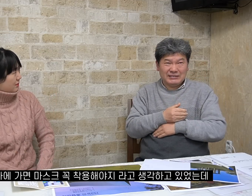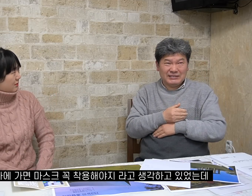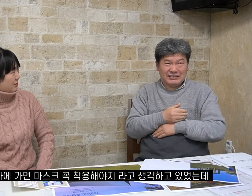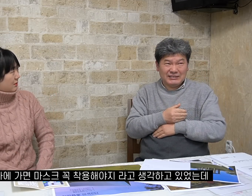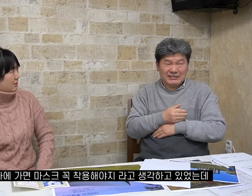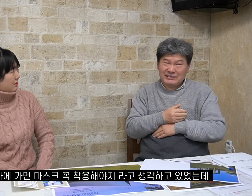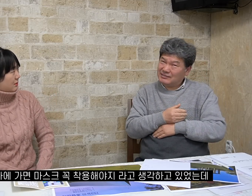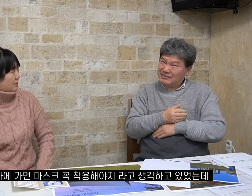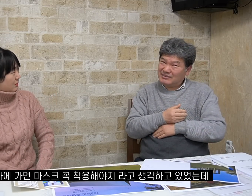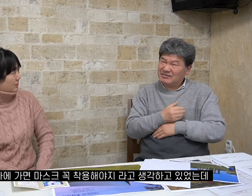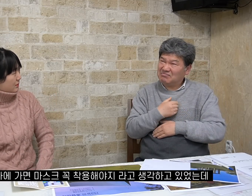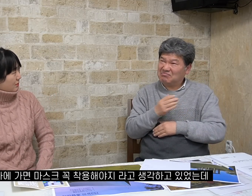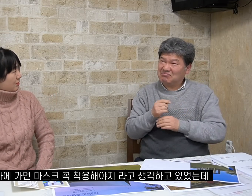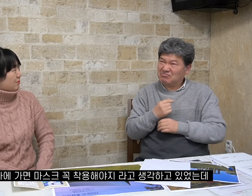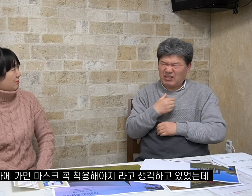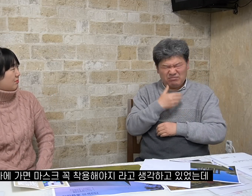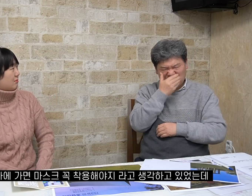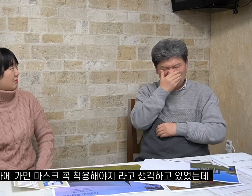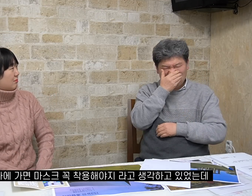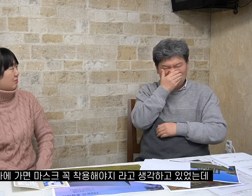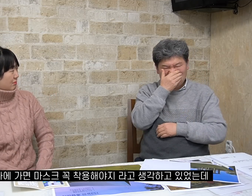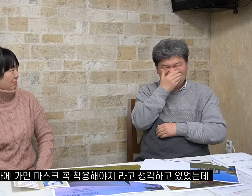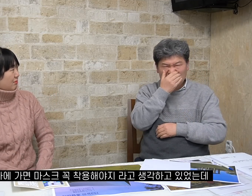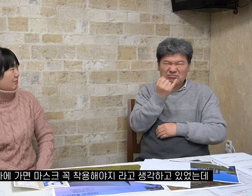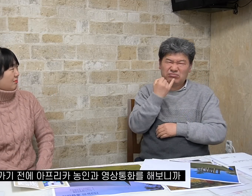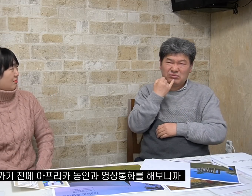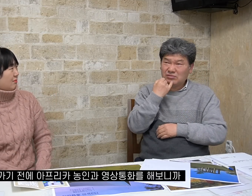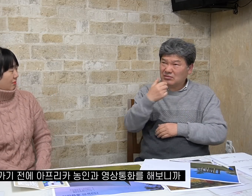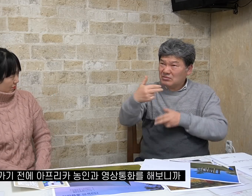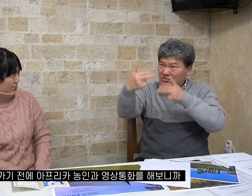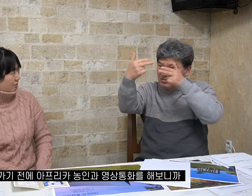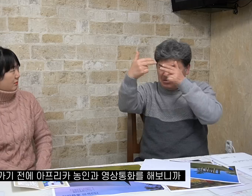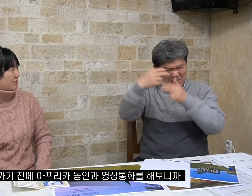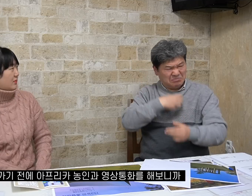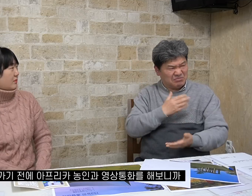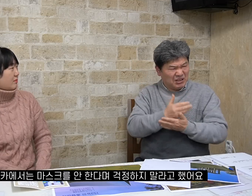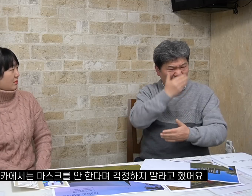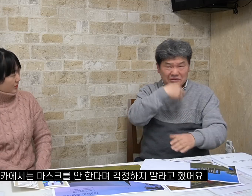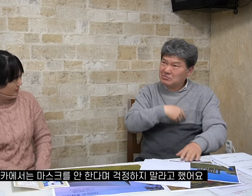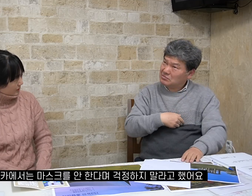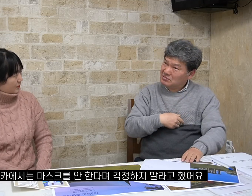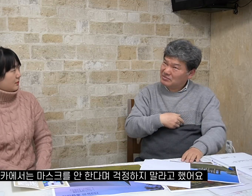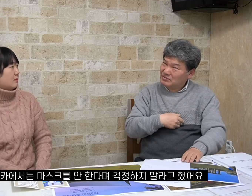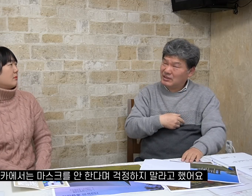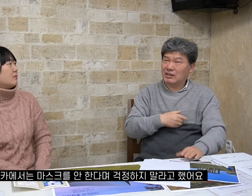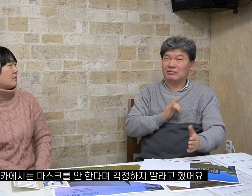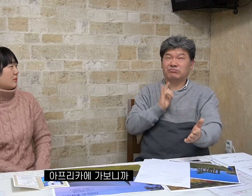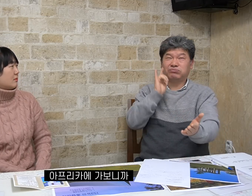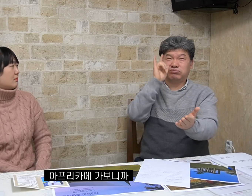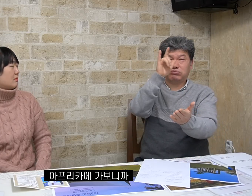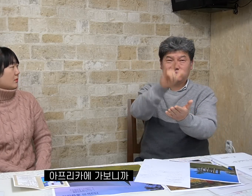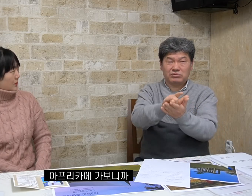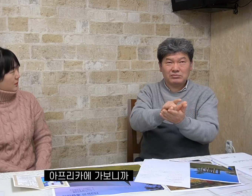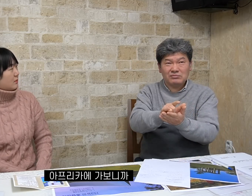I thought that I had to wear a mask when I went to Africa, but before I went, I had a video call with an African deaf, and he told me not to worry about not wearing a mask in Africa.